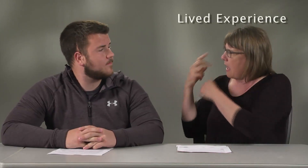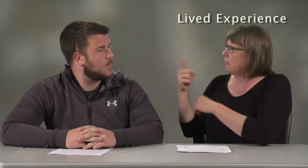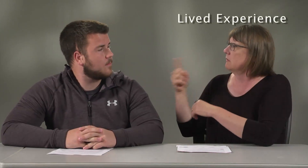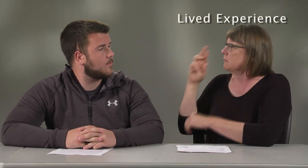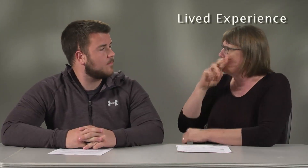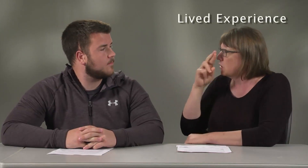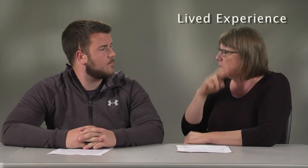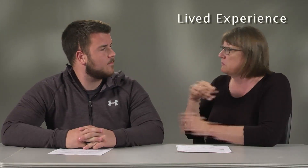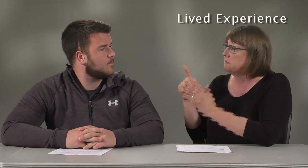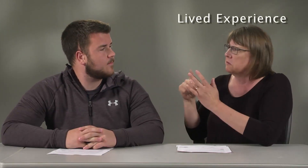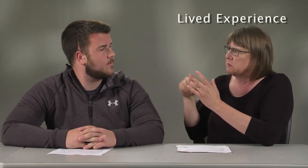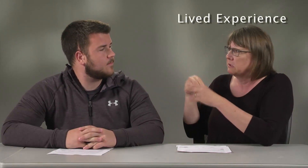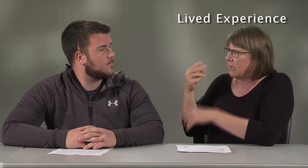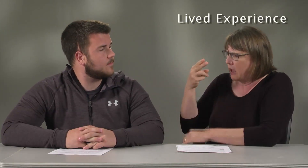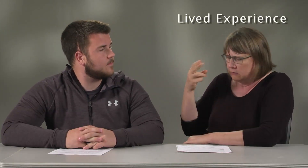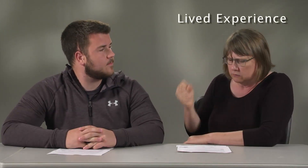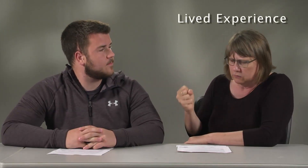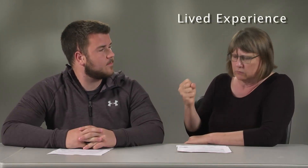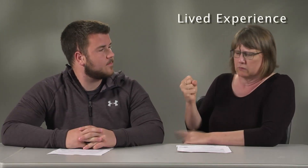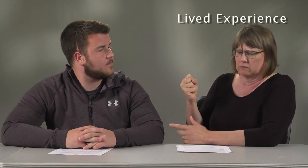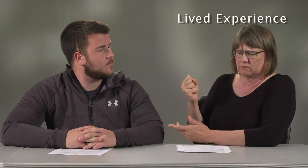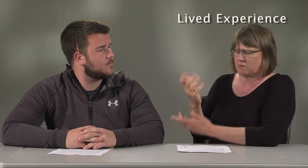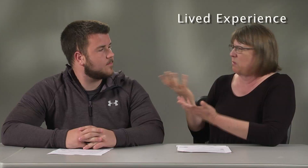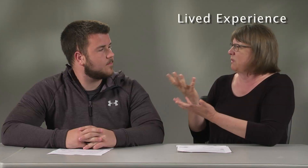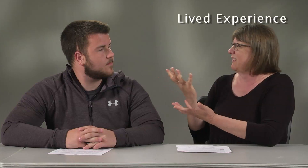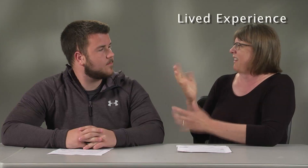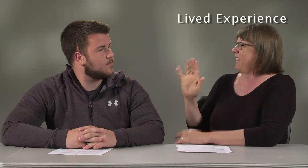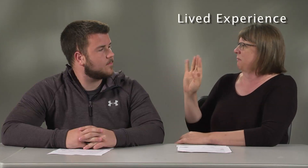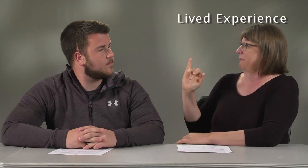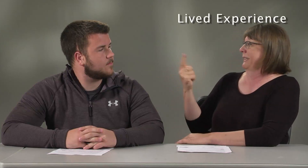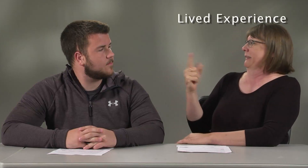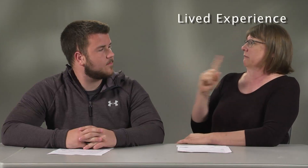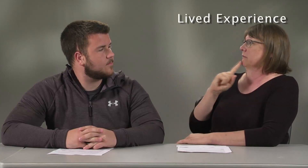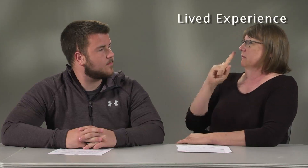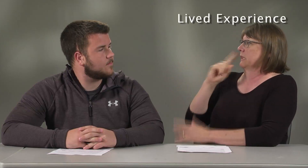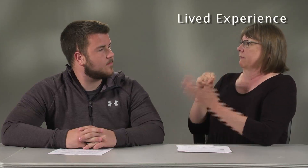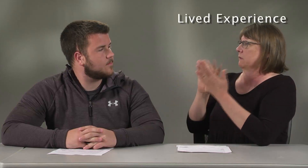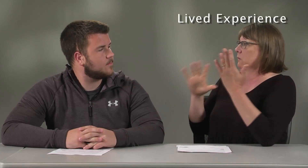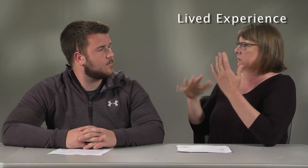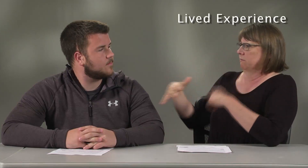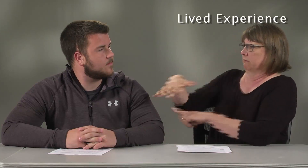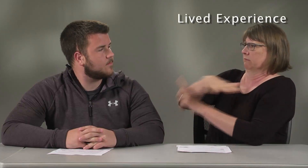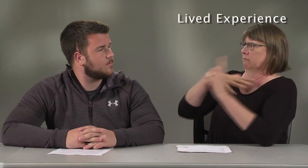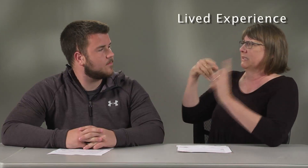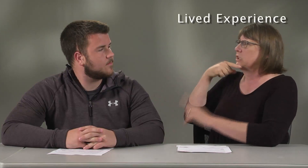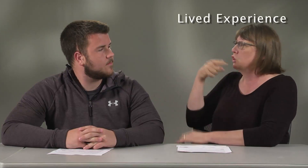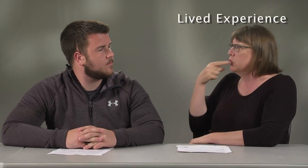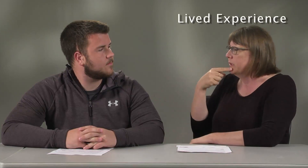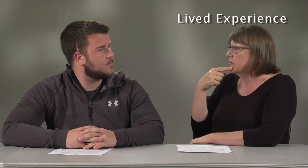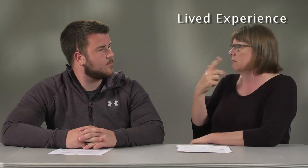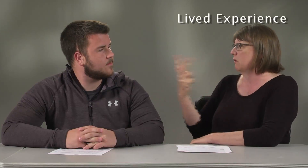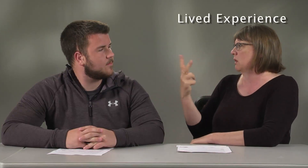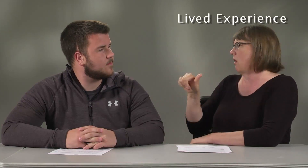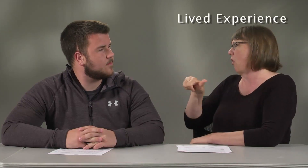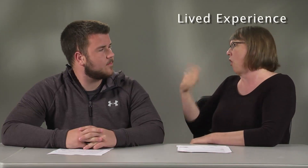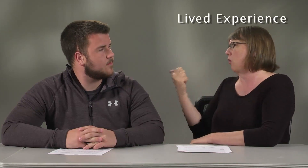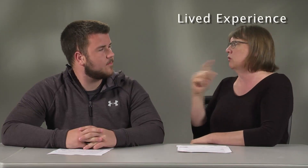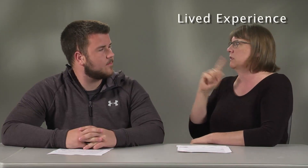When you think back to when you were a freshman, what was it like being a deaf student in a school with many hearing students